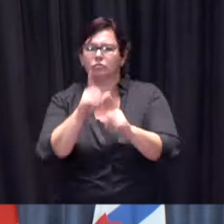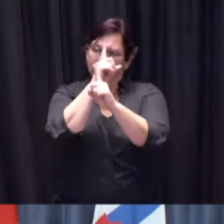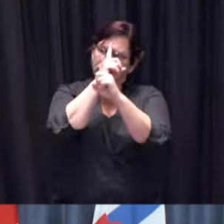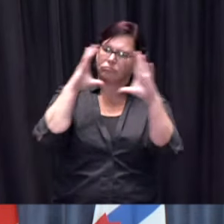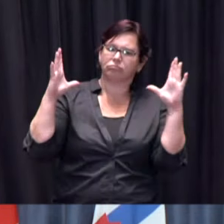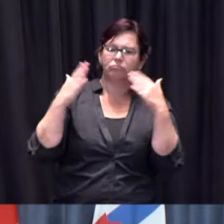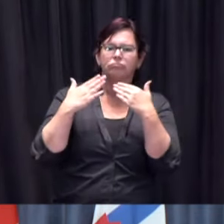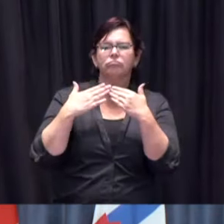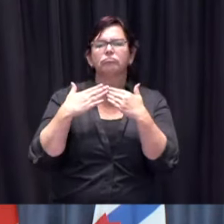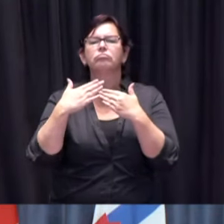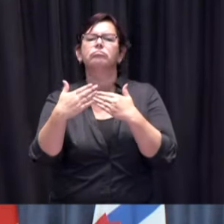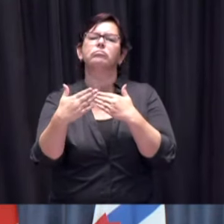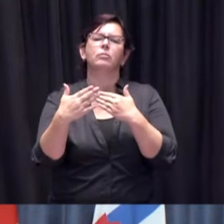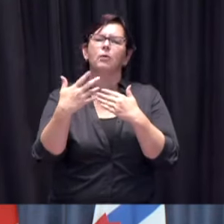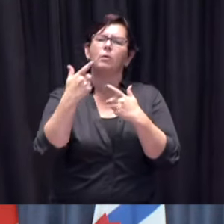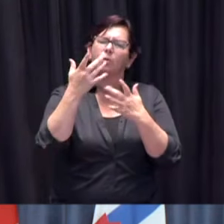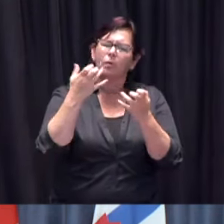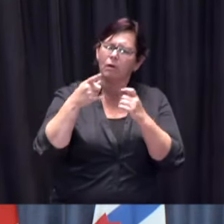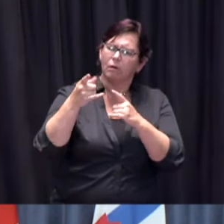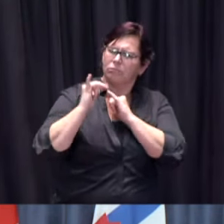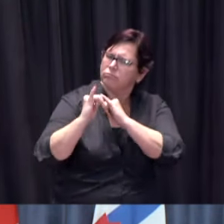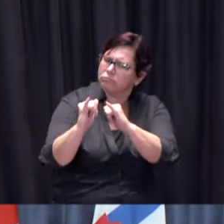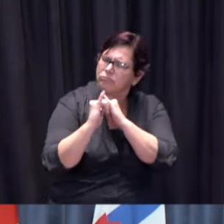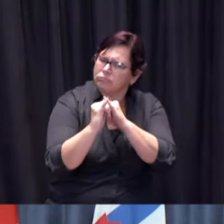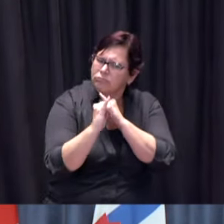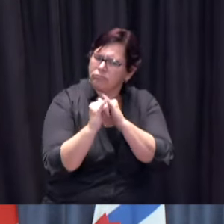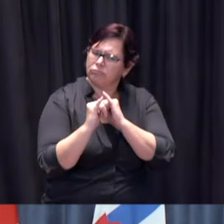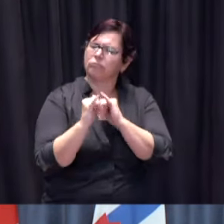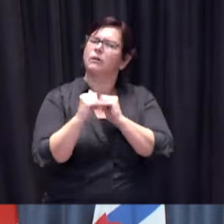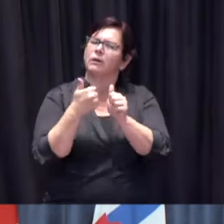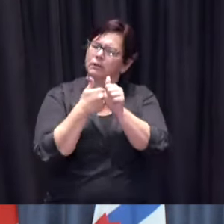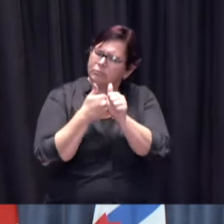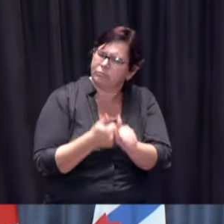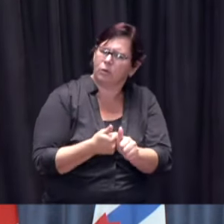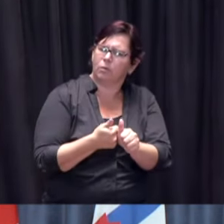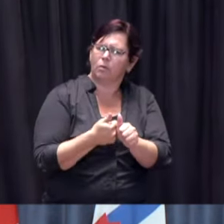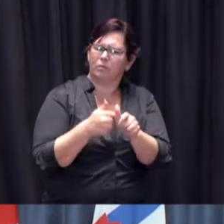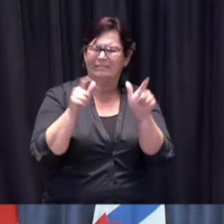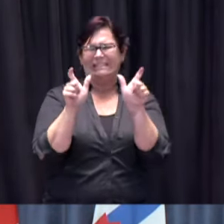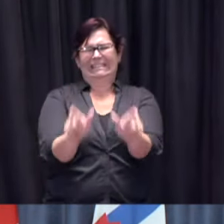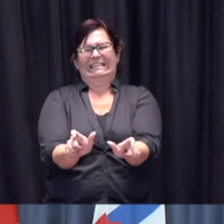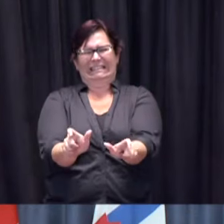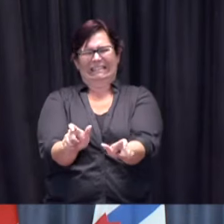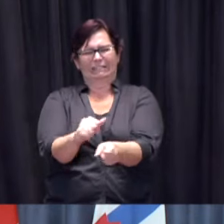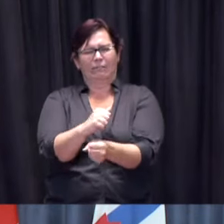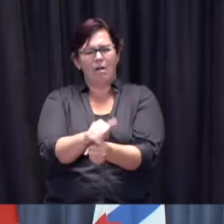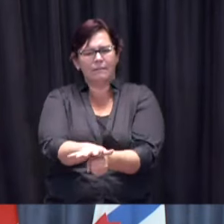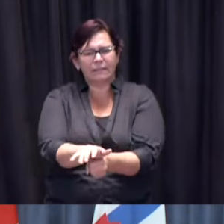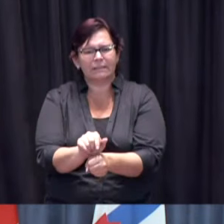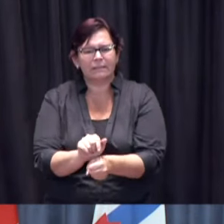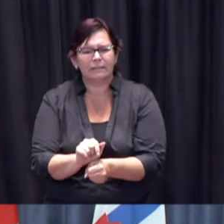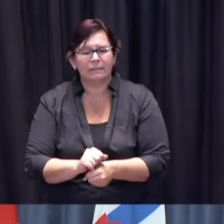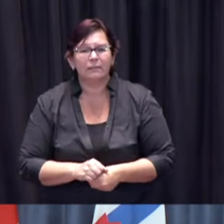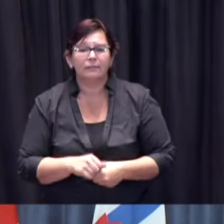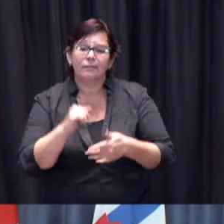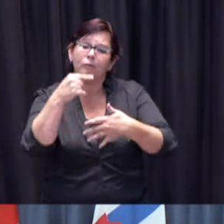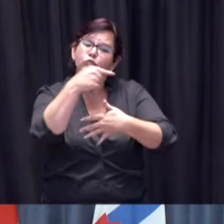everything they can to stop the spread of the virus. I believe these measures which have been fully recommended by our